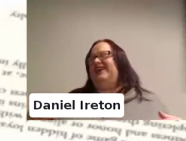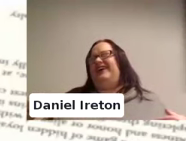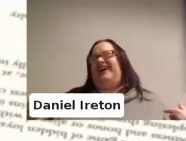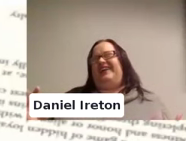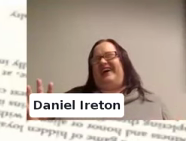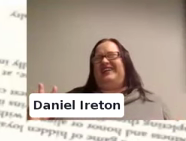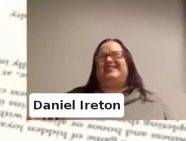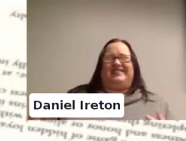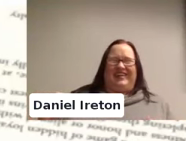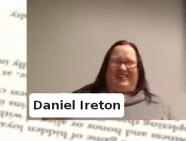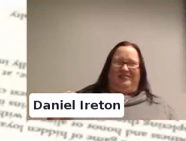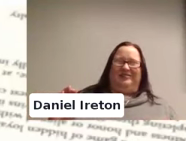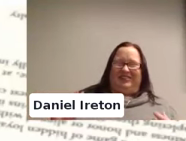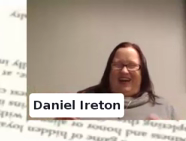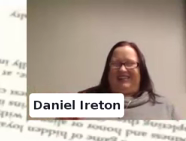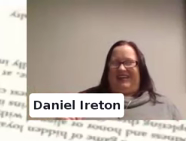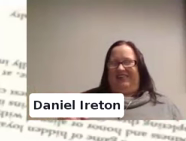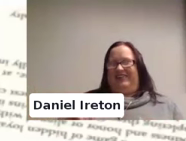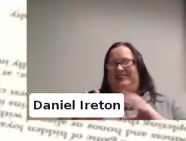It would real easy for someone to take a peek.